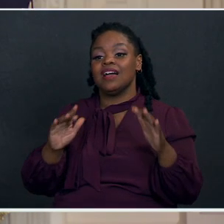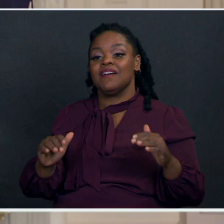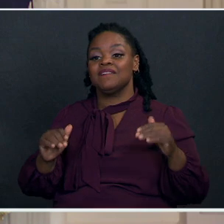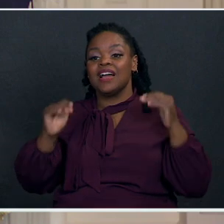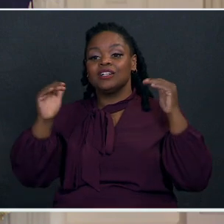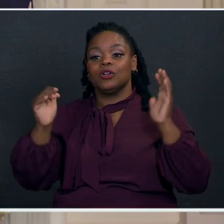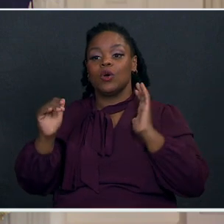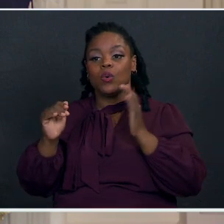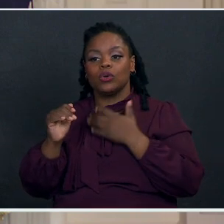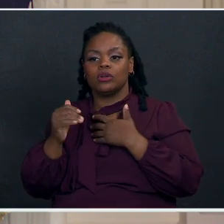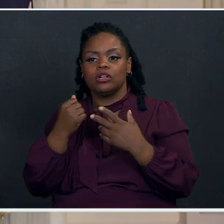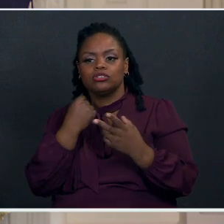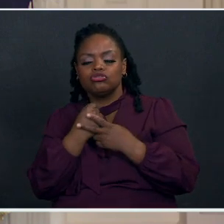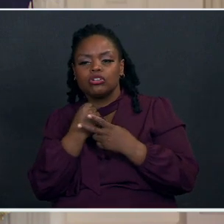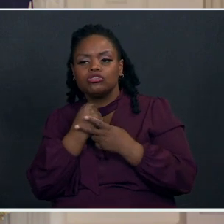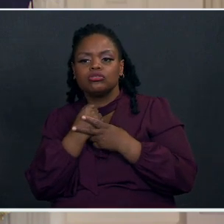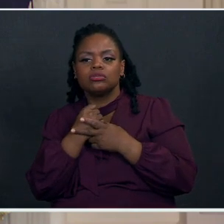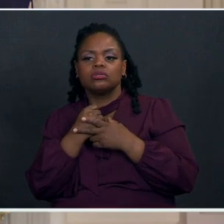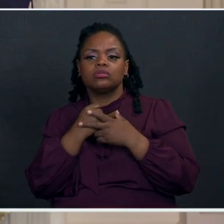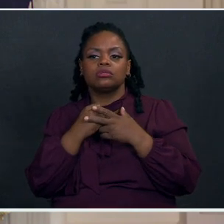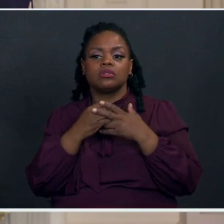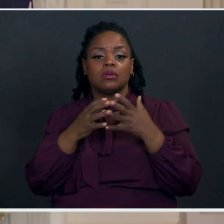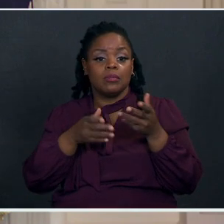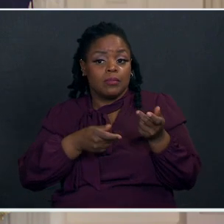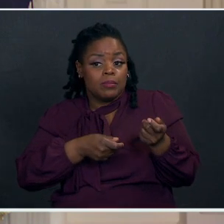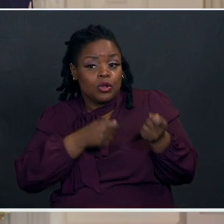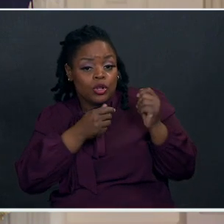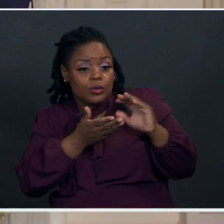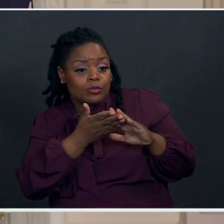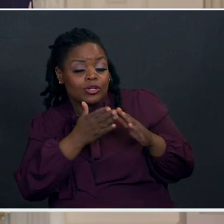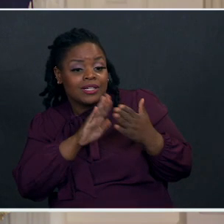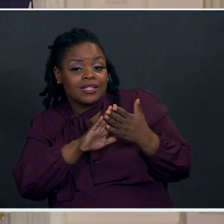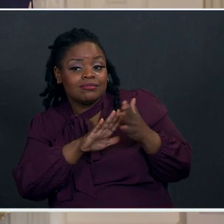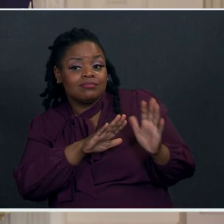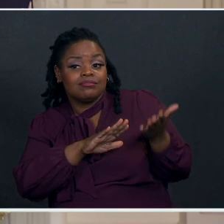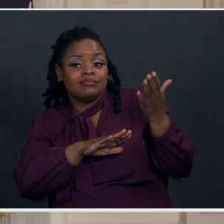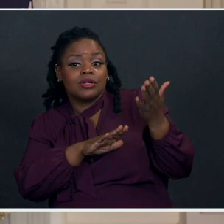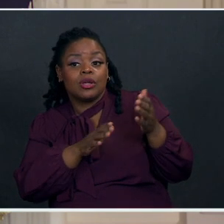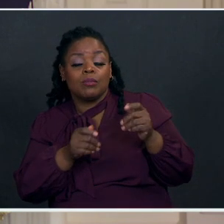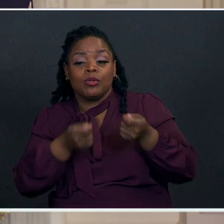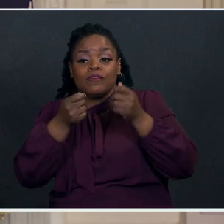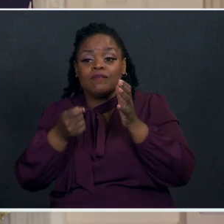revitalizing communities and cities and in the fa– on the farmlands; and securing environmental justice.